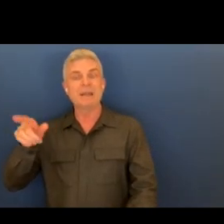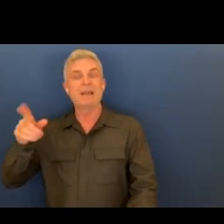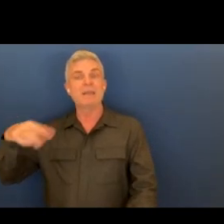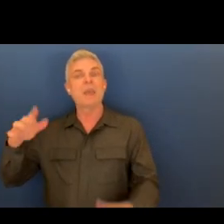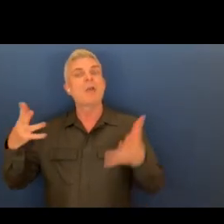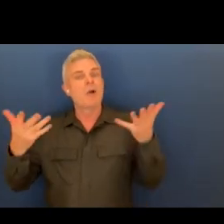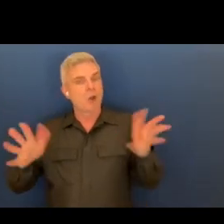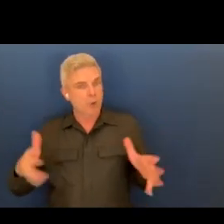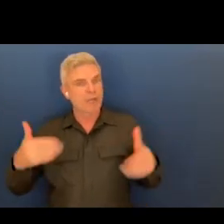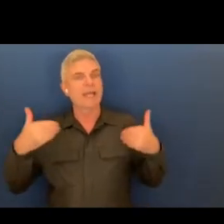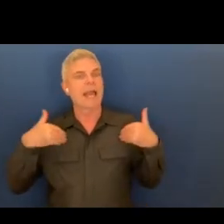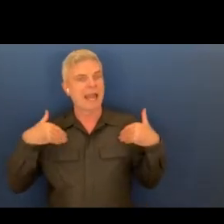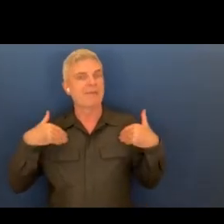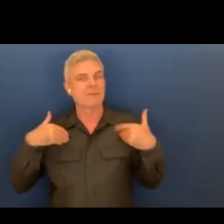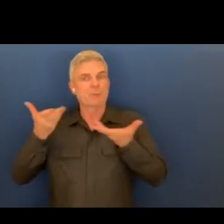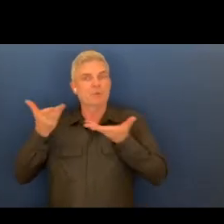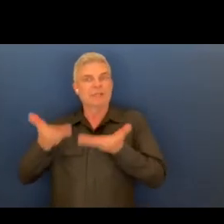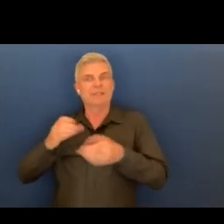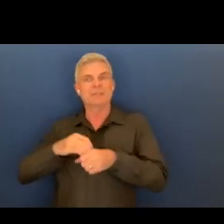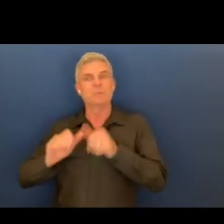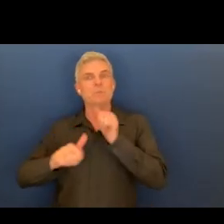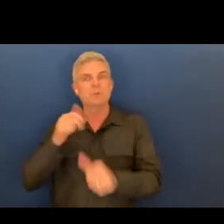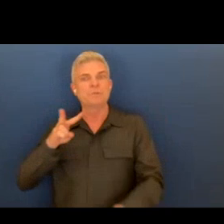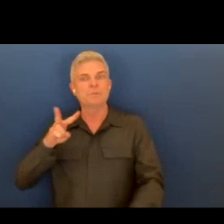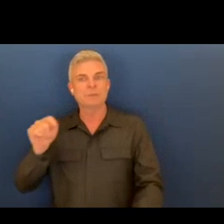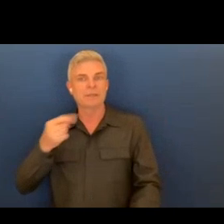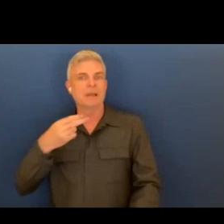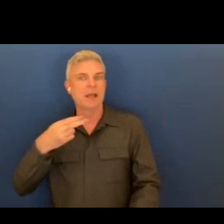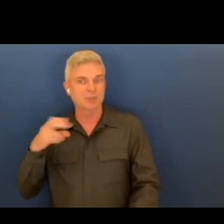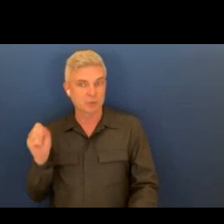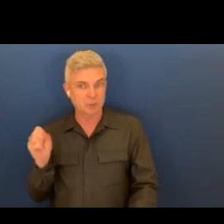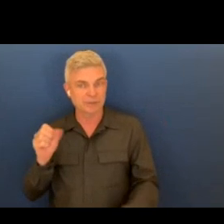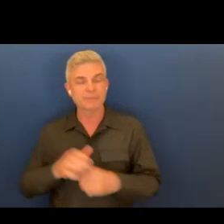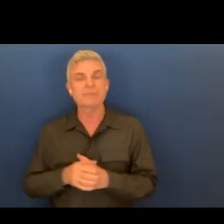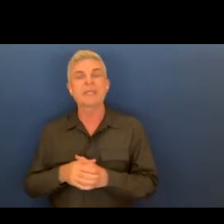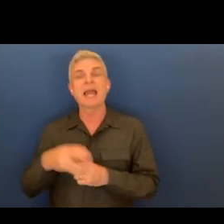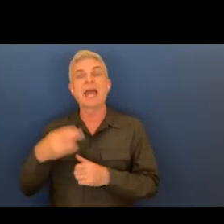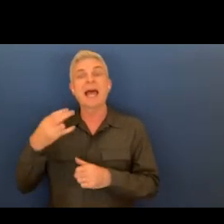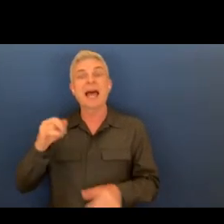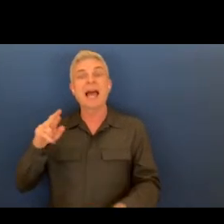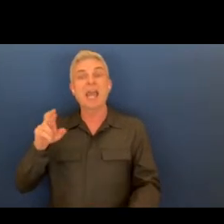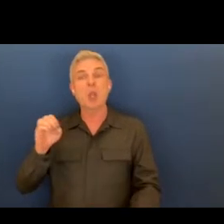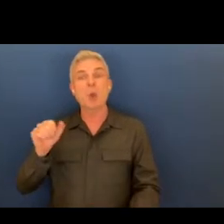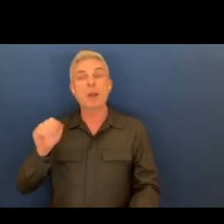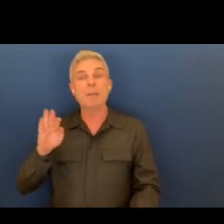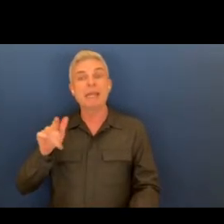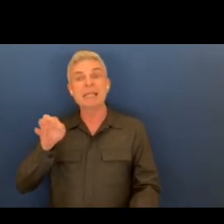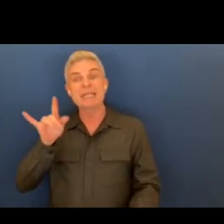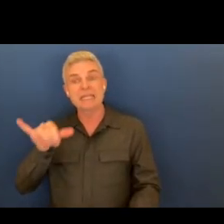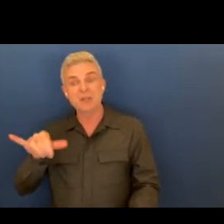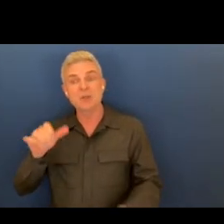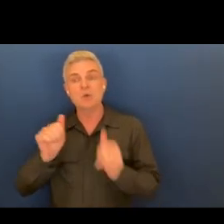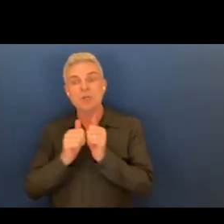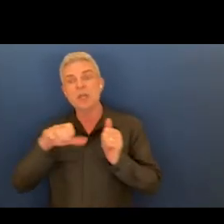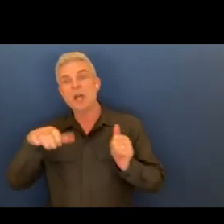already has a presence in most VT high schools. HireAbility, in combination with our other 11